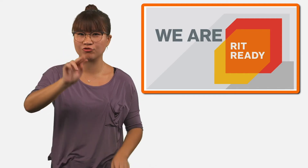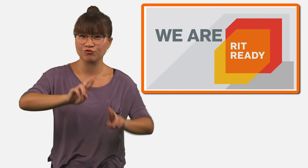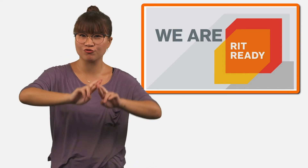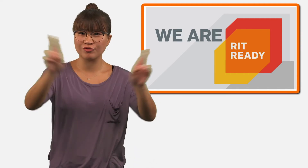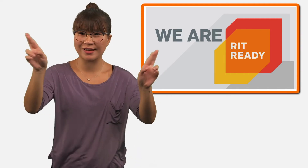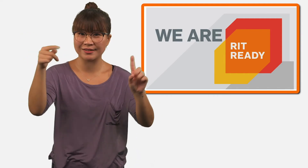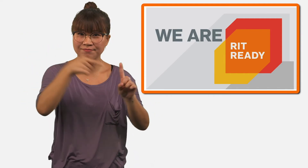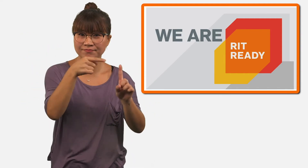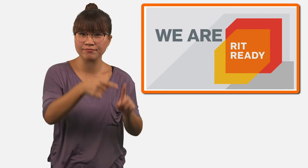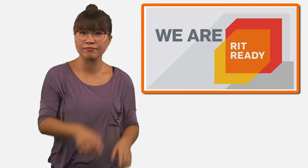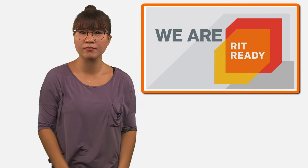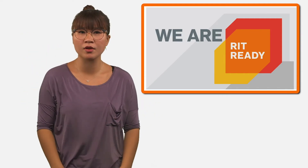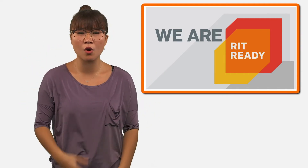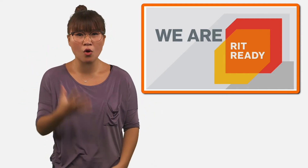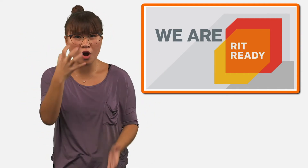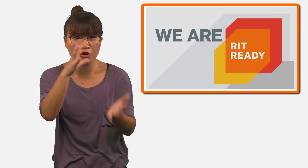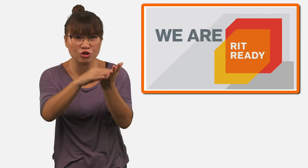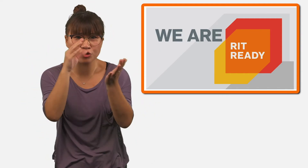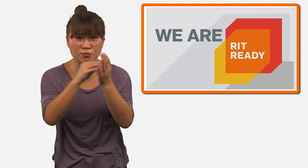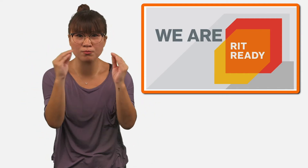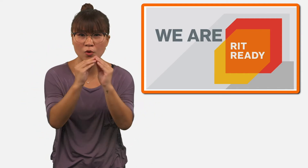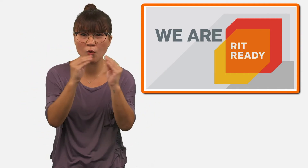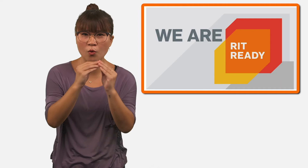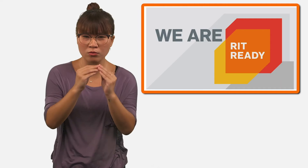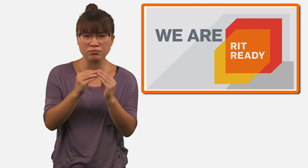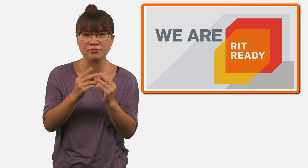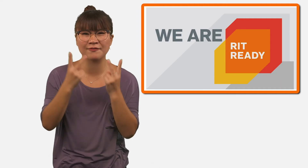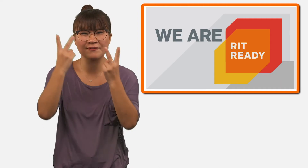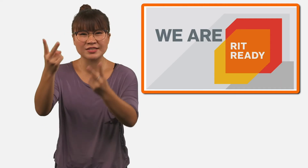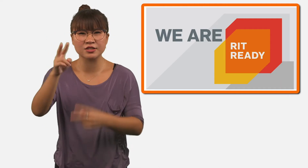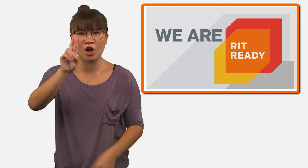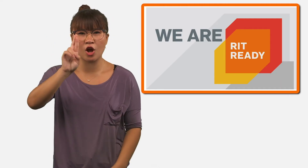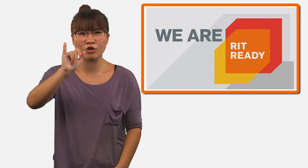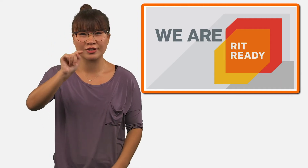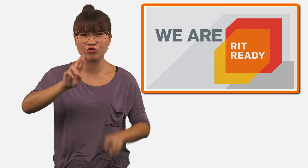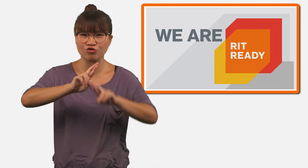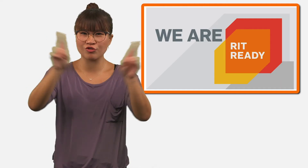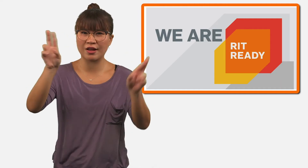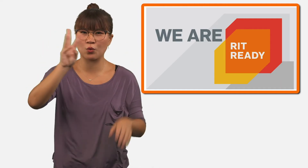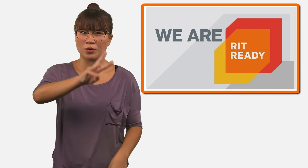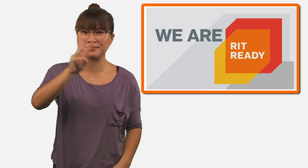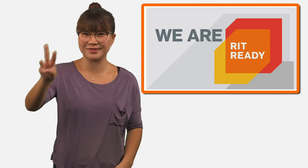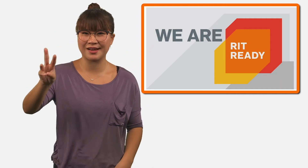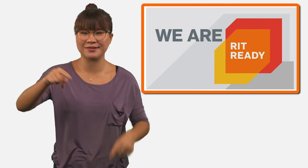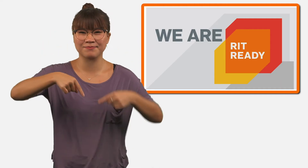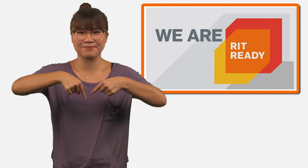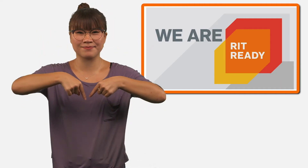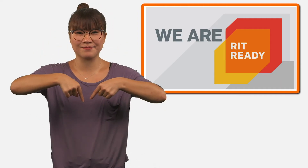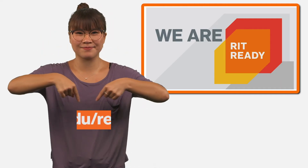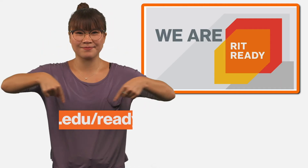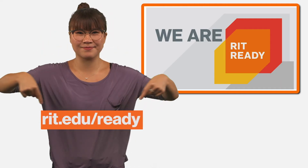We need to be committed to being RIT Ready! To learn more, visit the RIT Ready website.